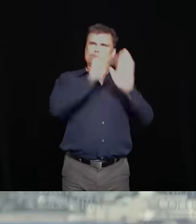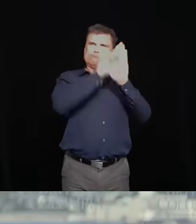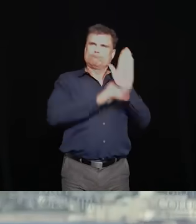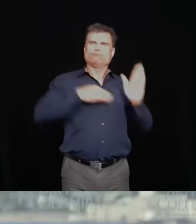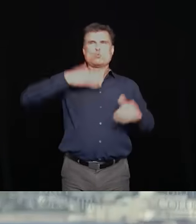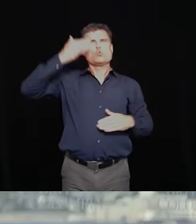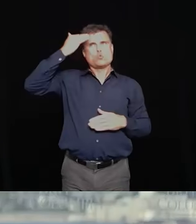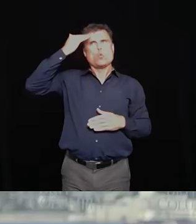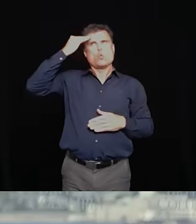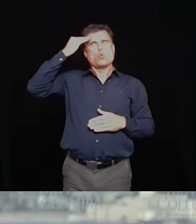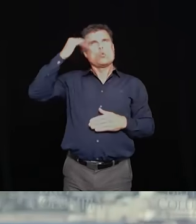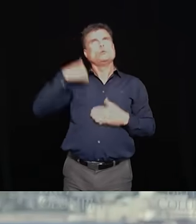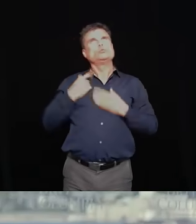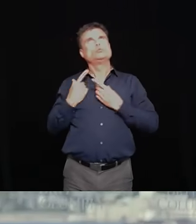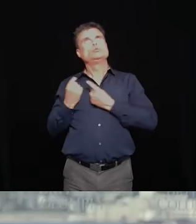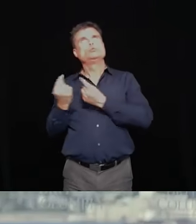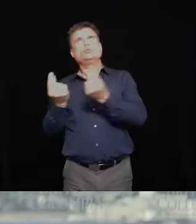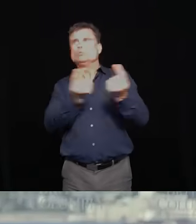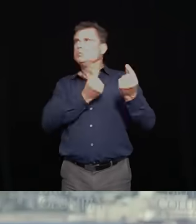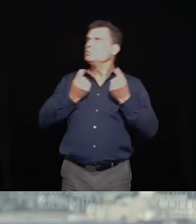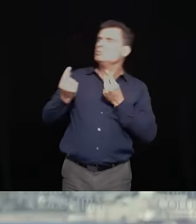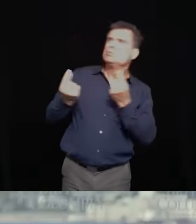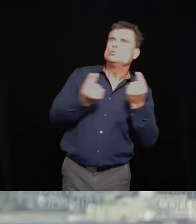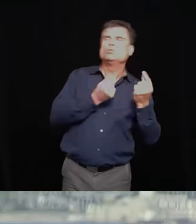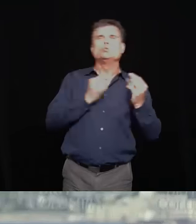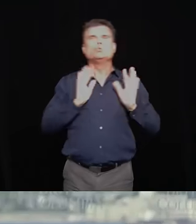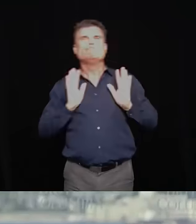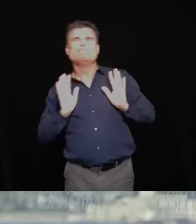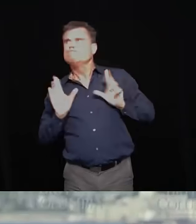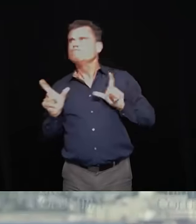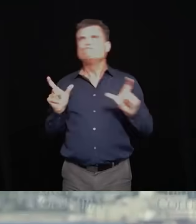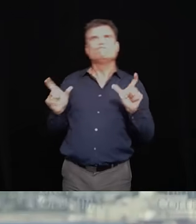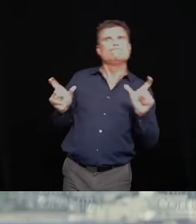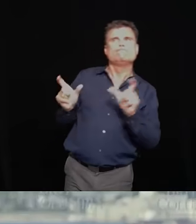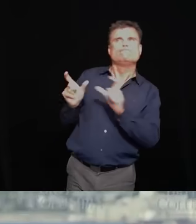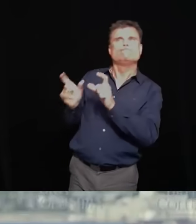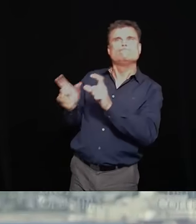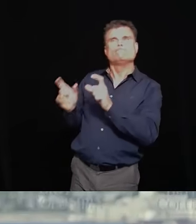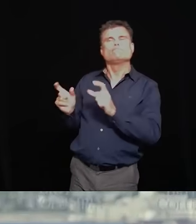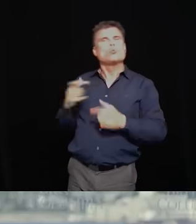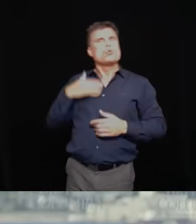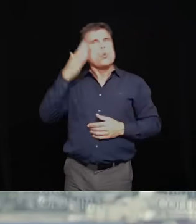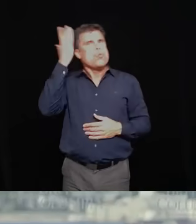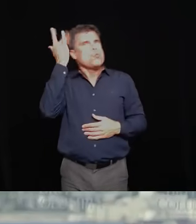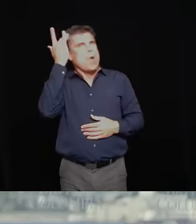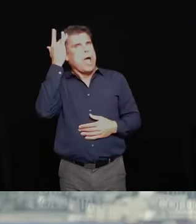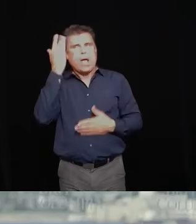the surgeries that were delayed and lost due to